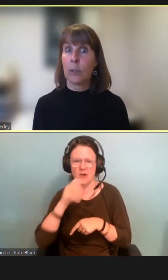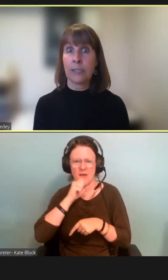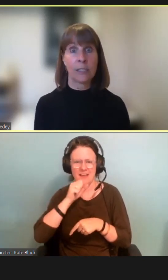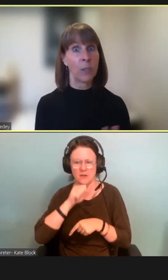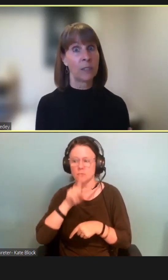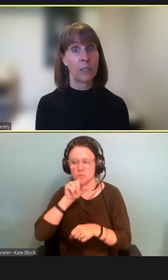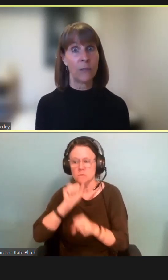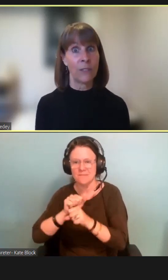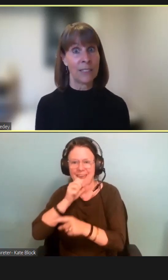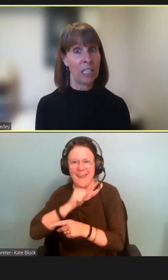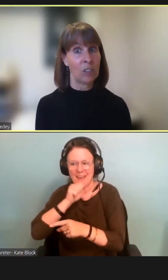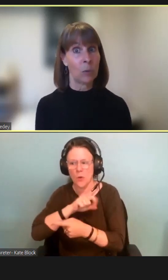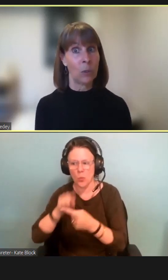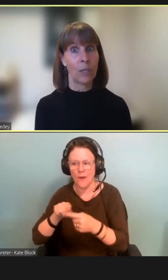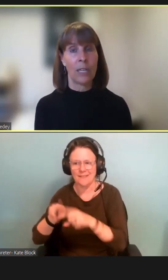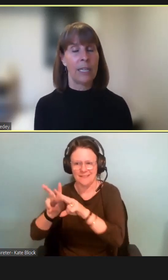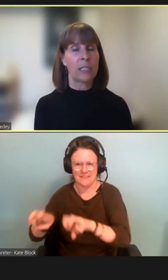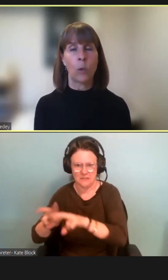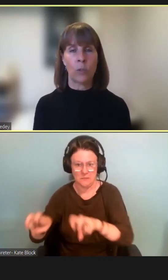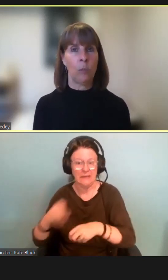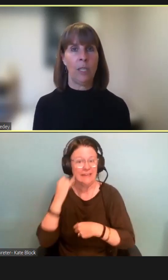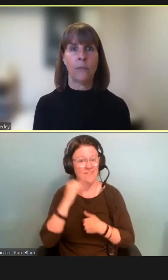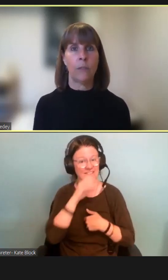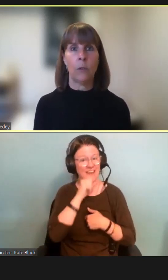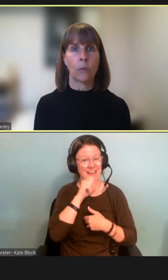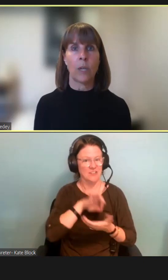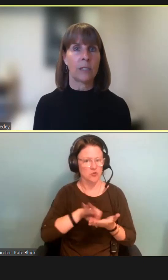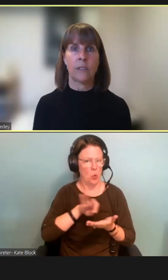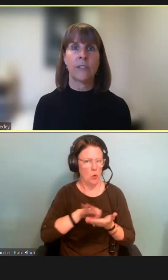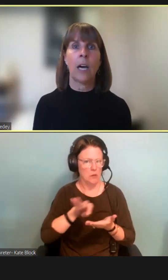especially if it's an age score it's only meaningful relative to how old the